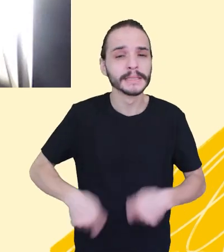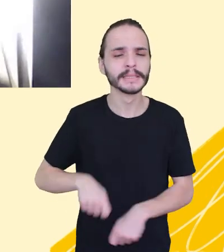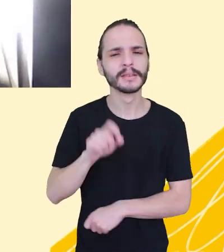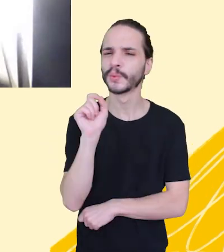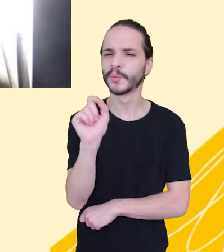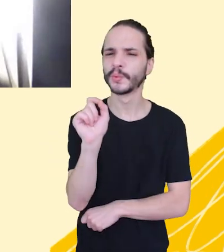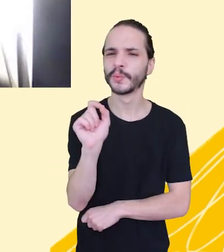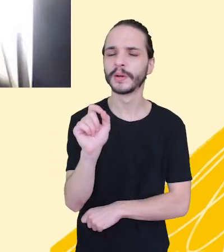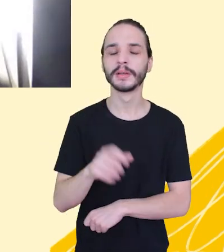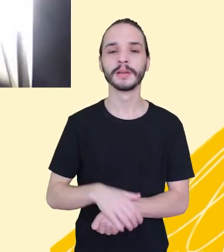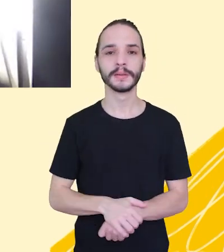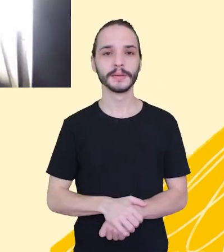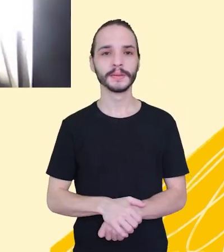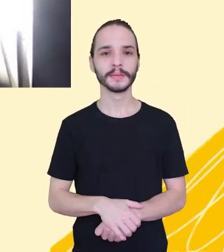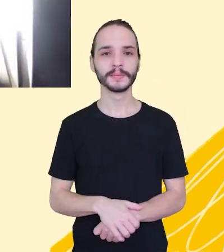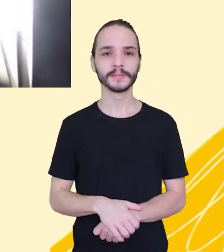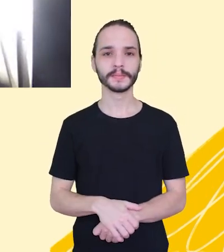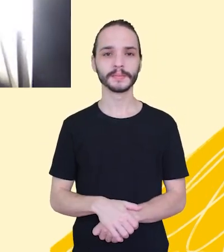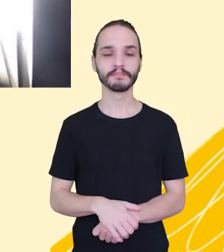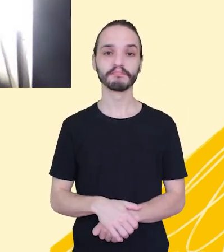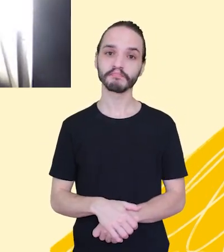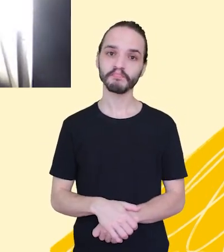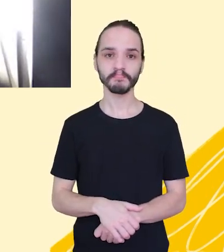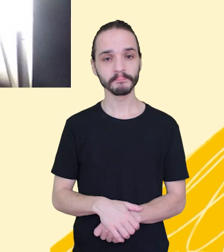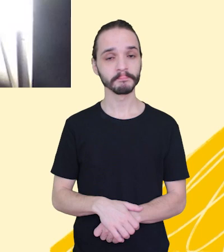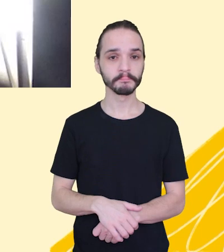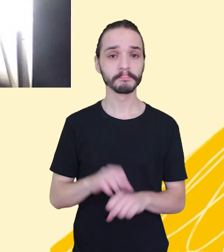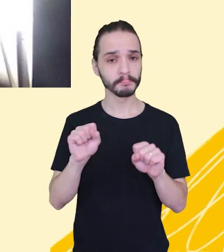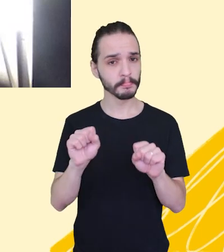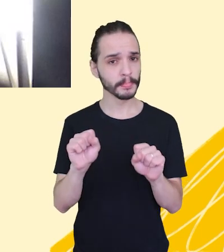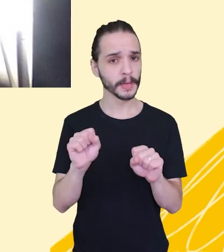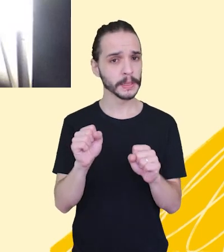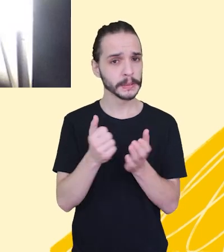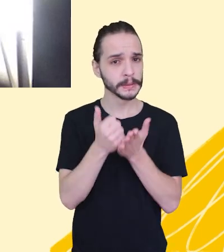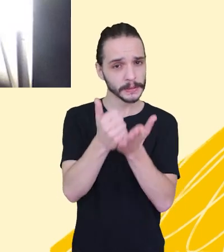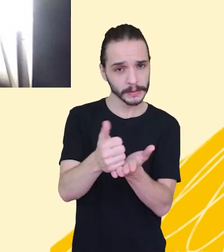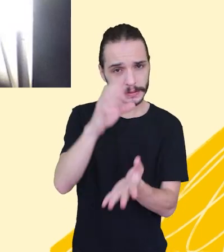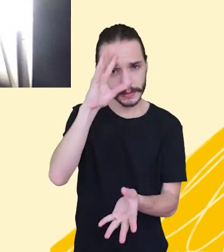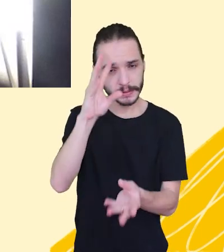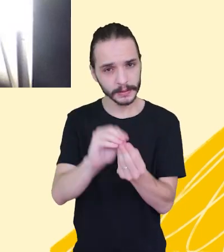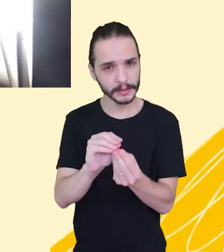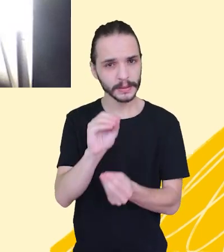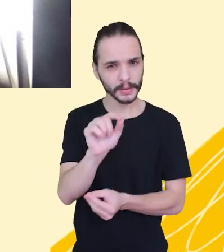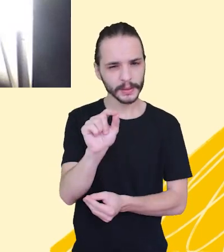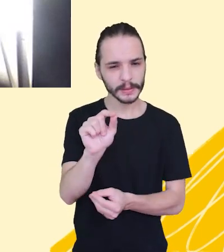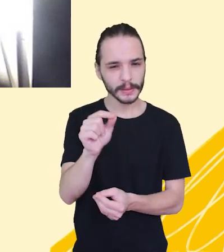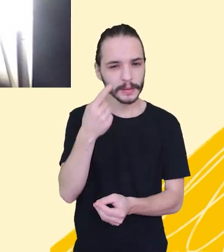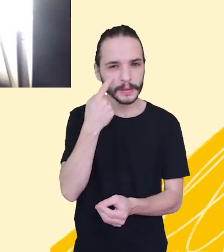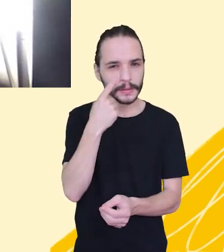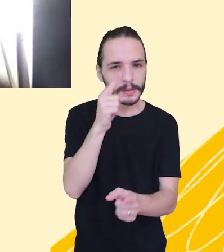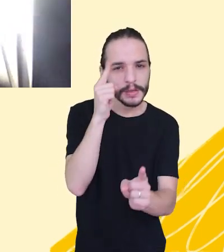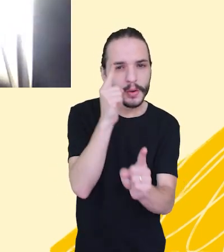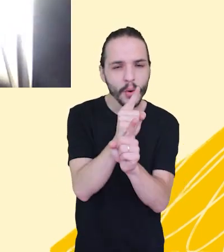maybe it helps to understand that to find out what is necessary